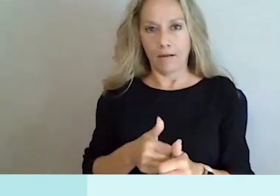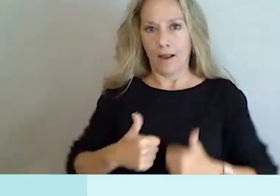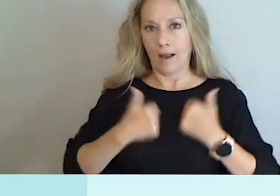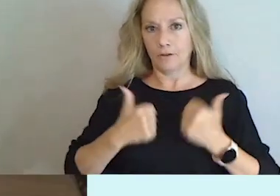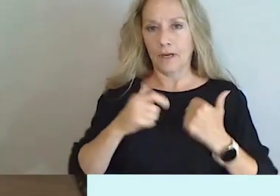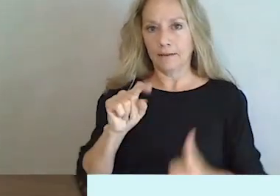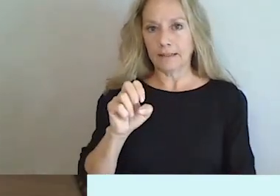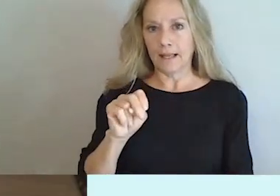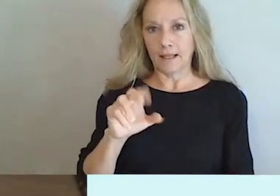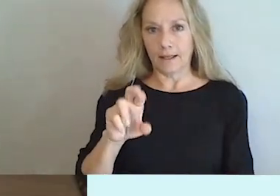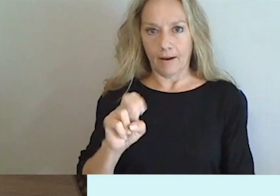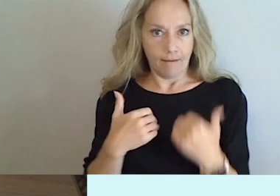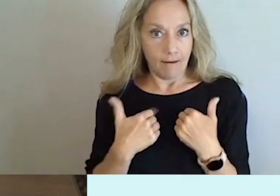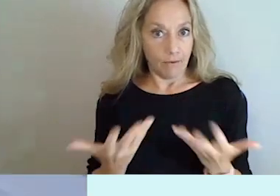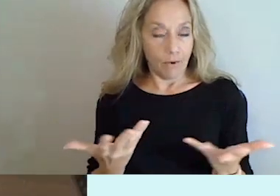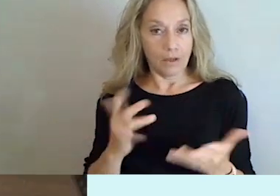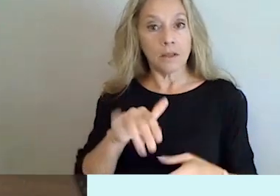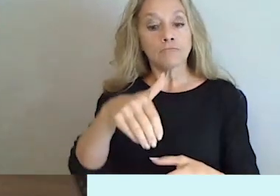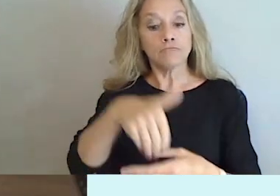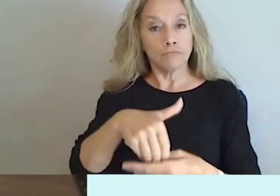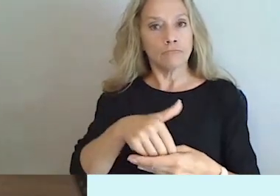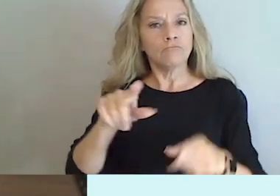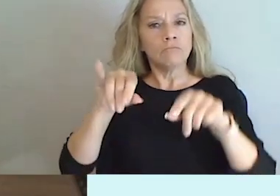Your renewal packet will come in an envelope that looks like this.